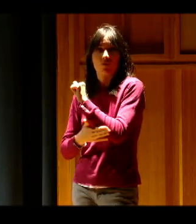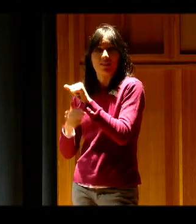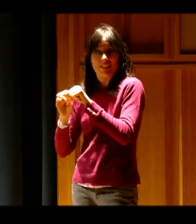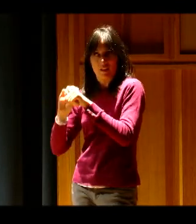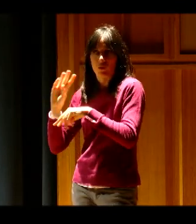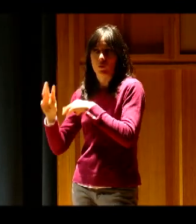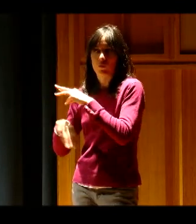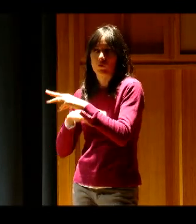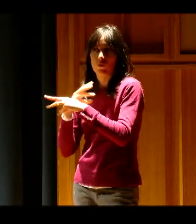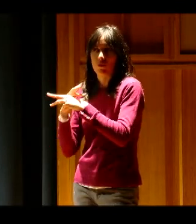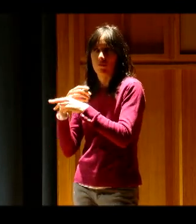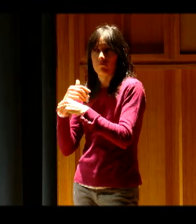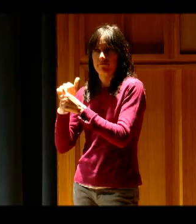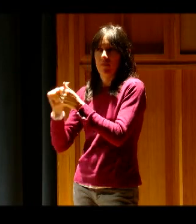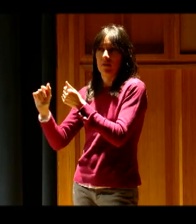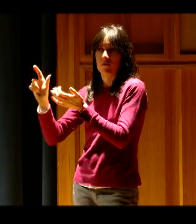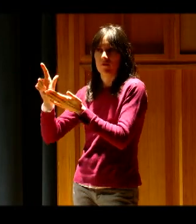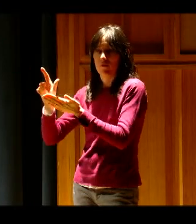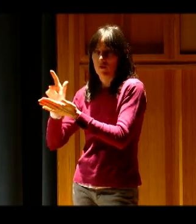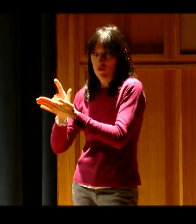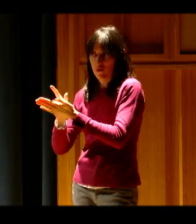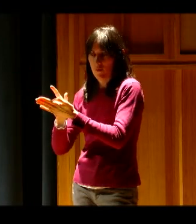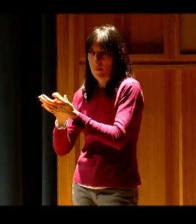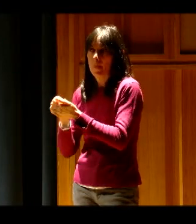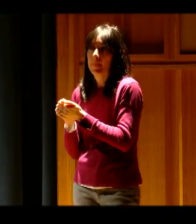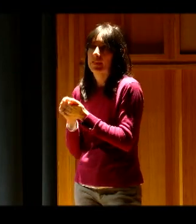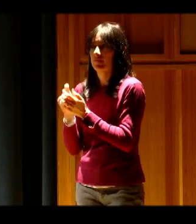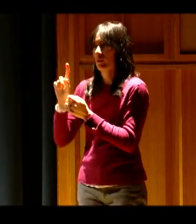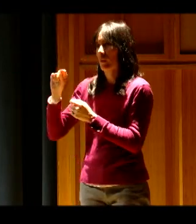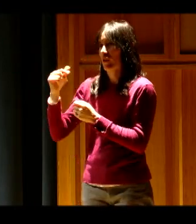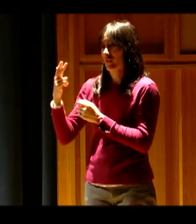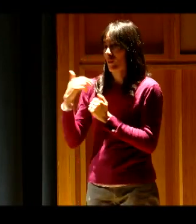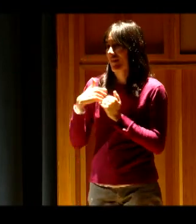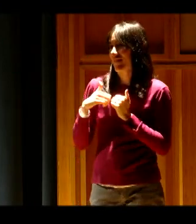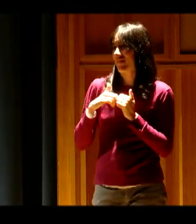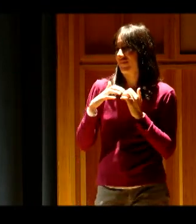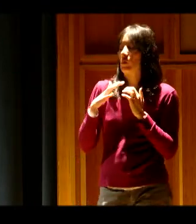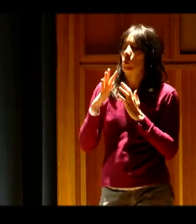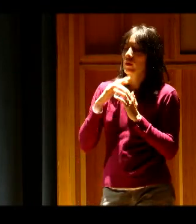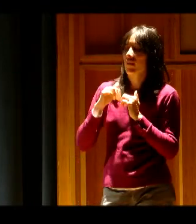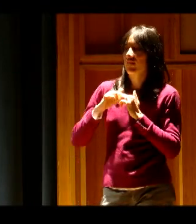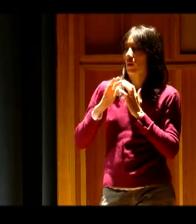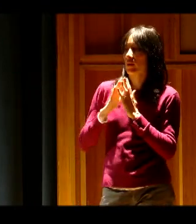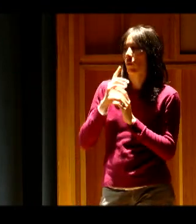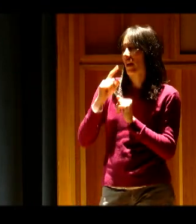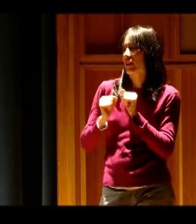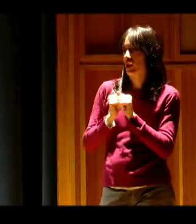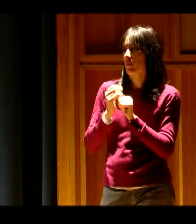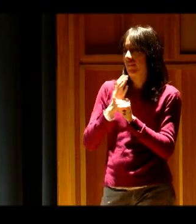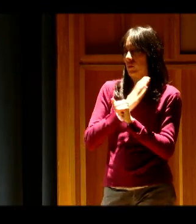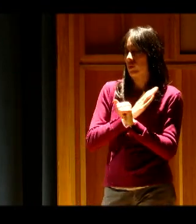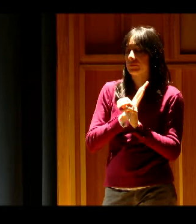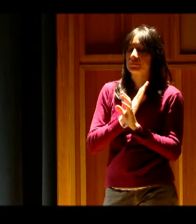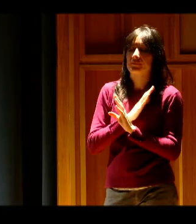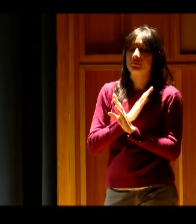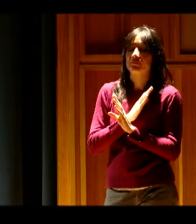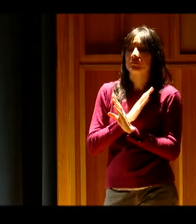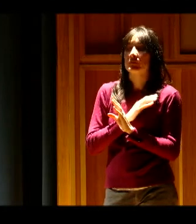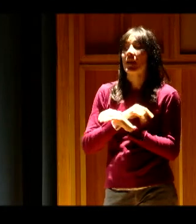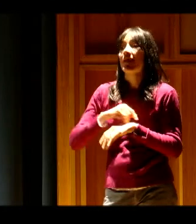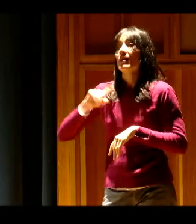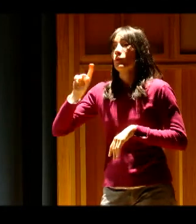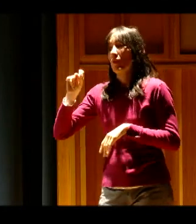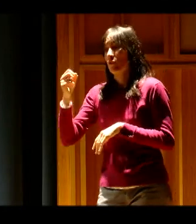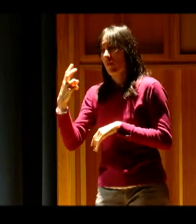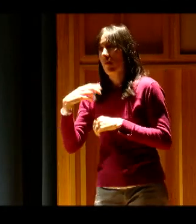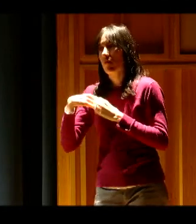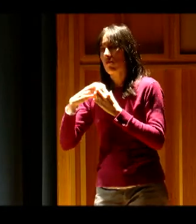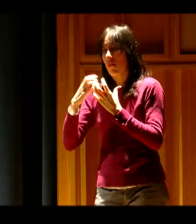And we were founded the year before, and in 2012 few years afterwards after a lot of lobbying not just from us,